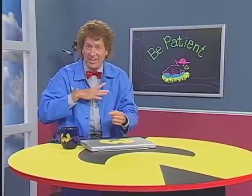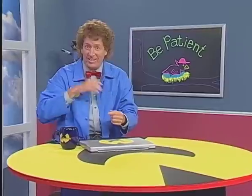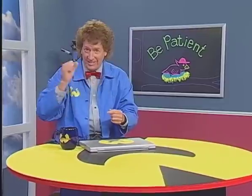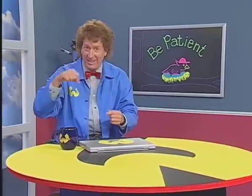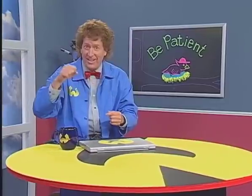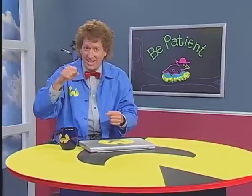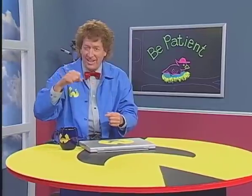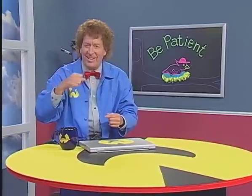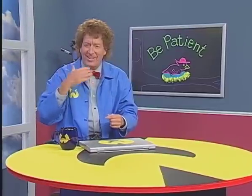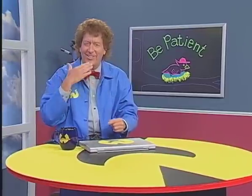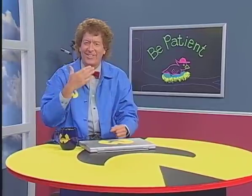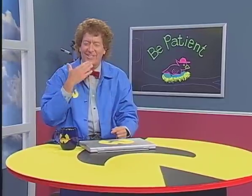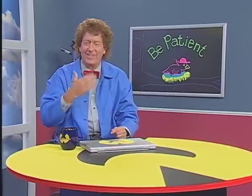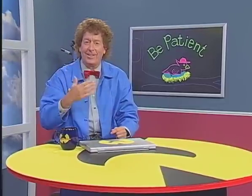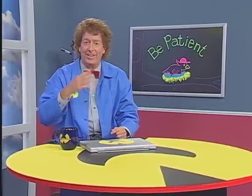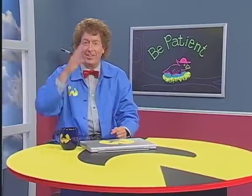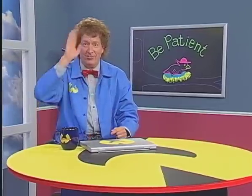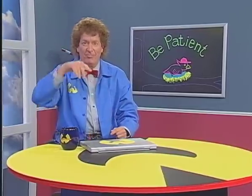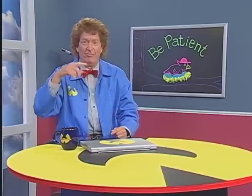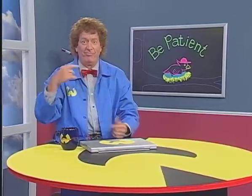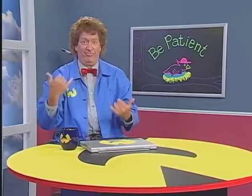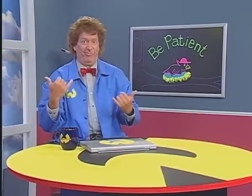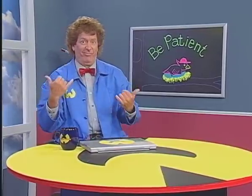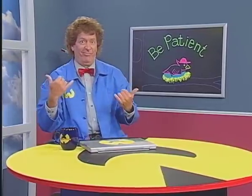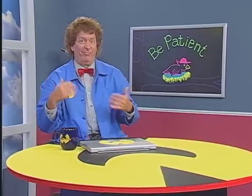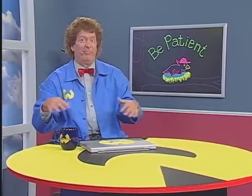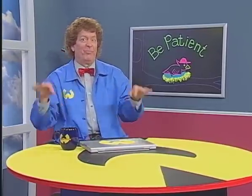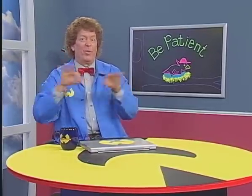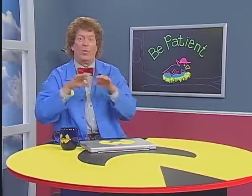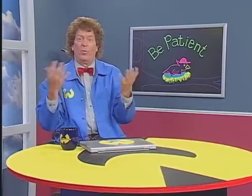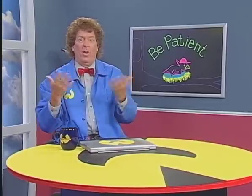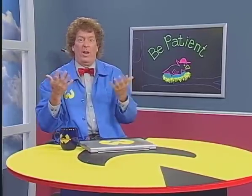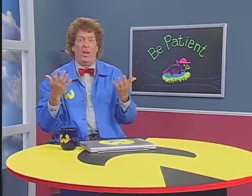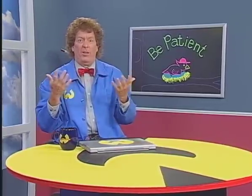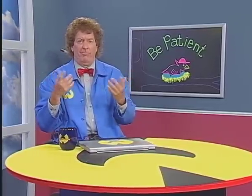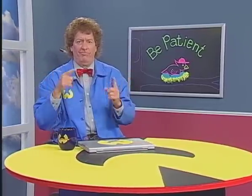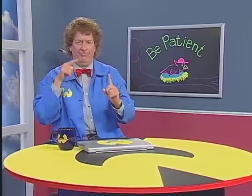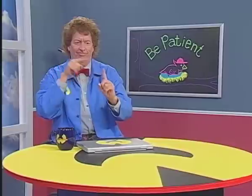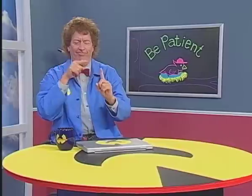FINE? THAT'S GOOD. YOU KNOW, TODAY WE'RE GOING TO FOCUS ON PATIENCE.